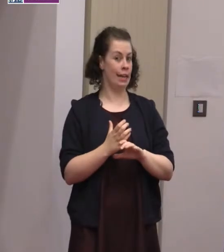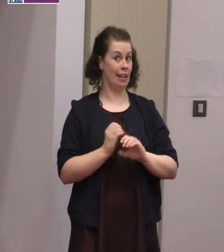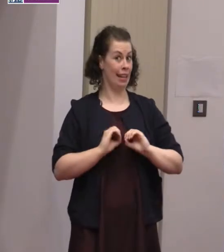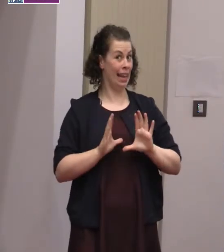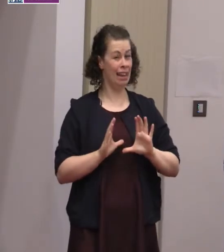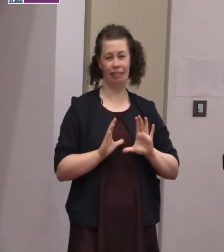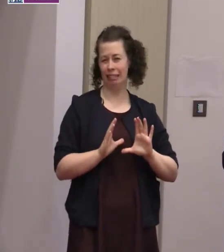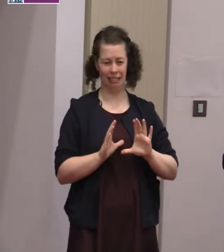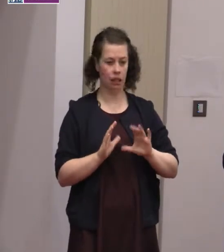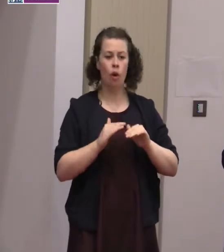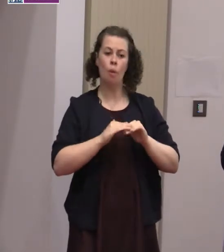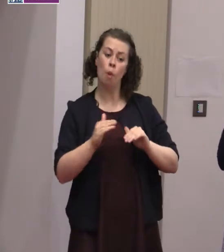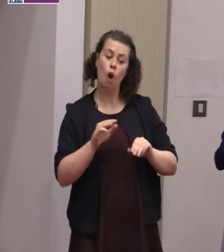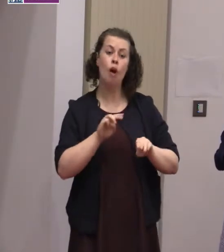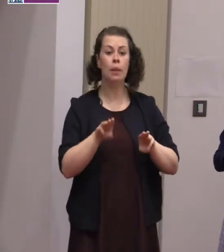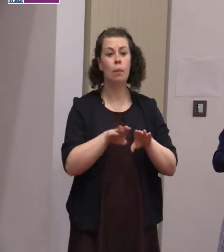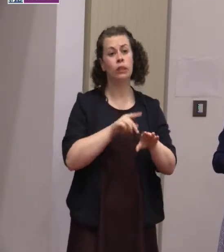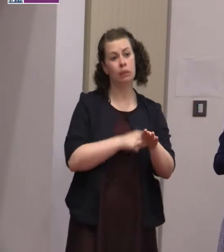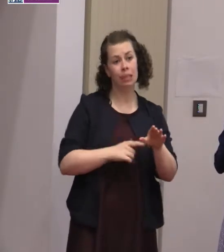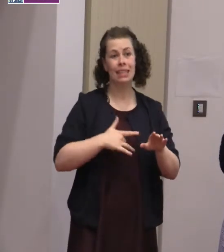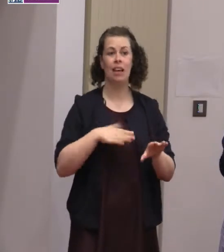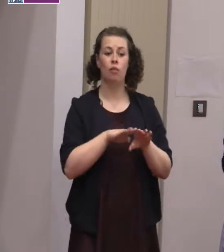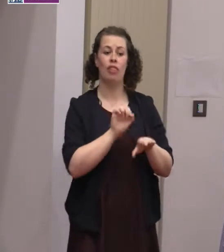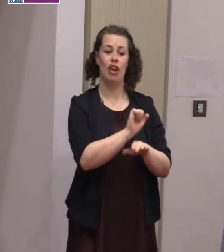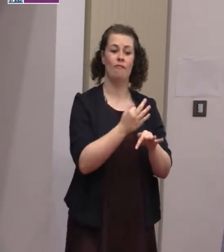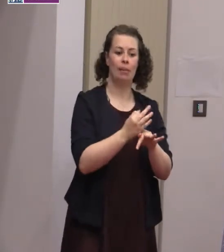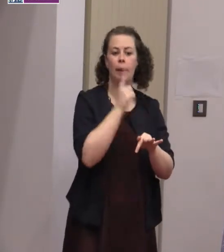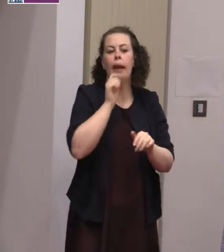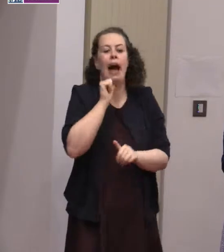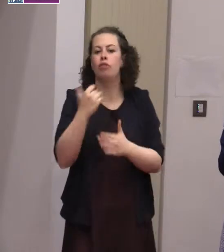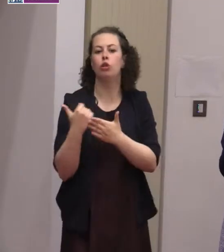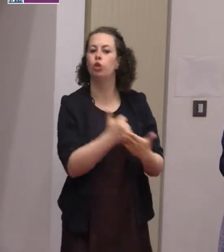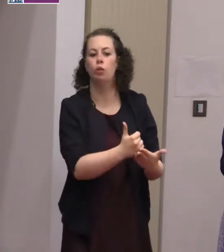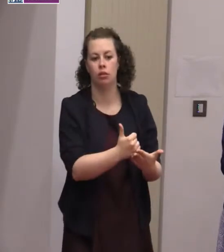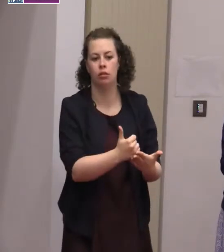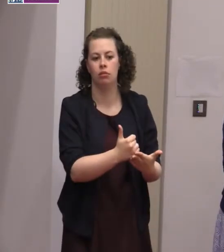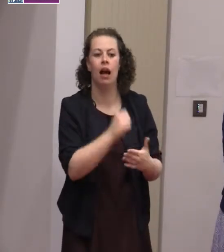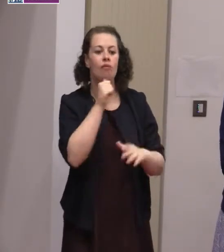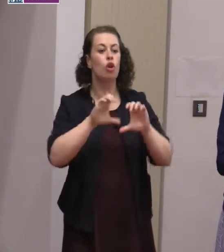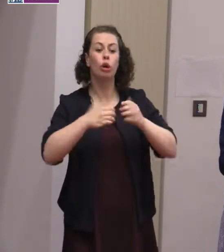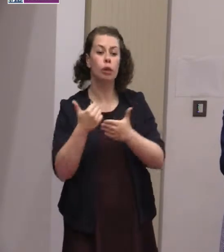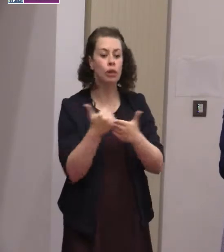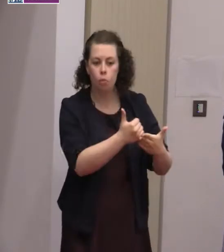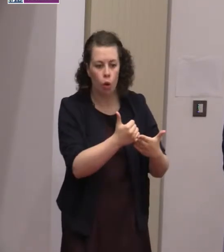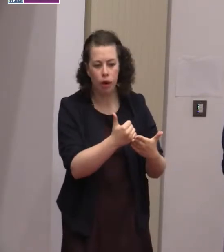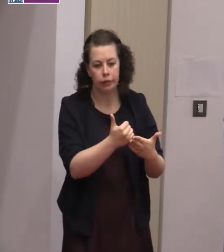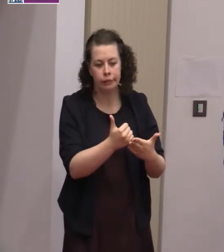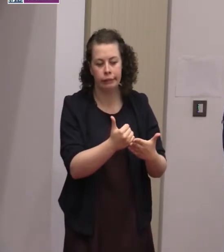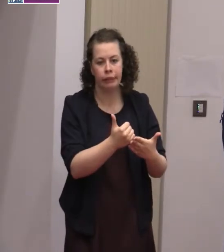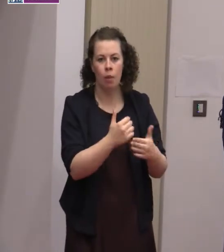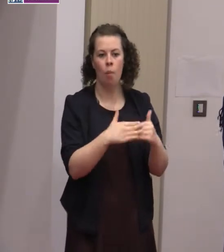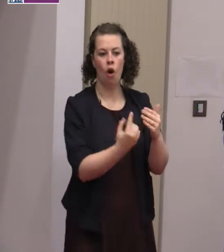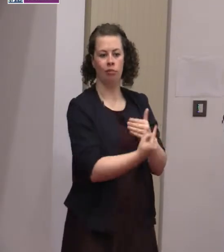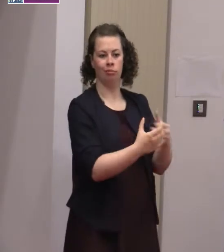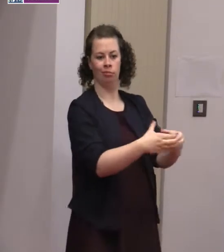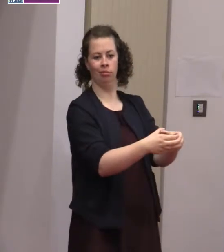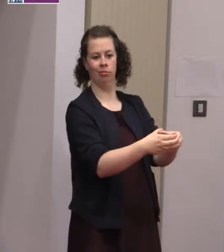living with their families but without community-based support and having community services being